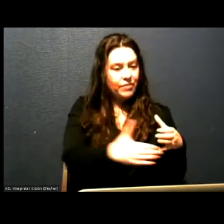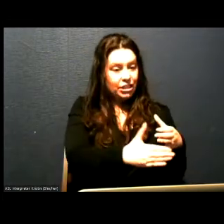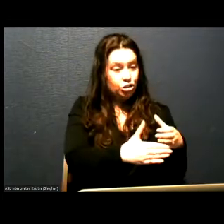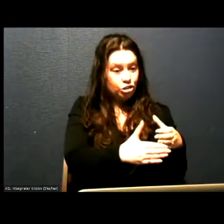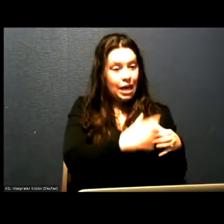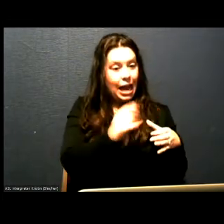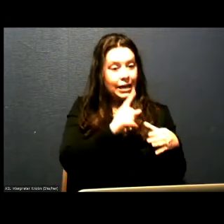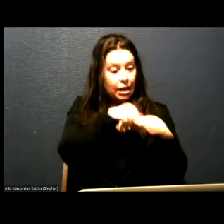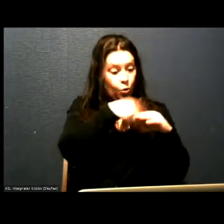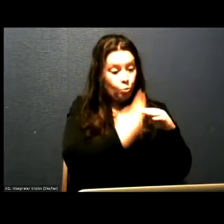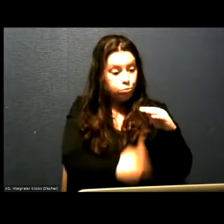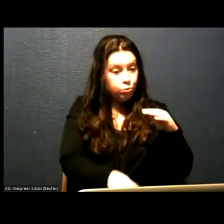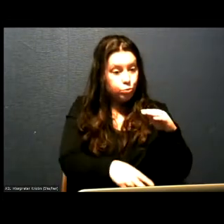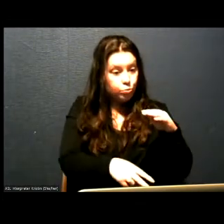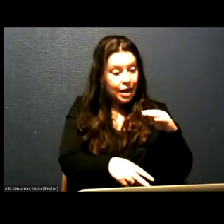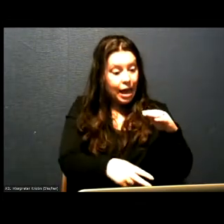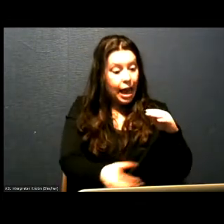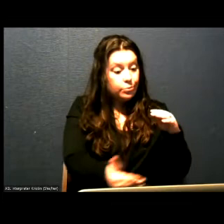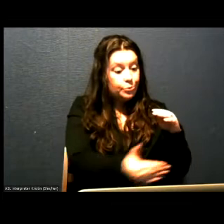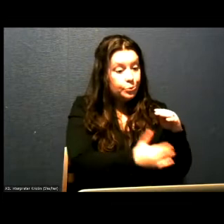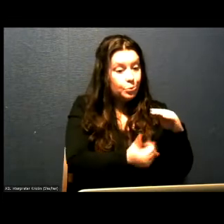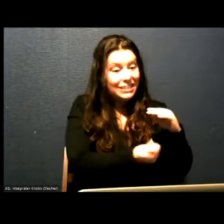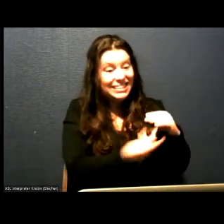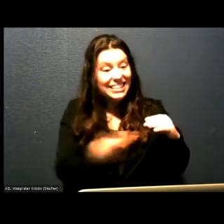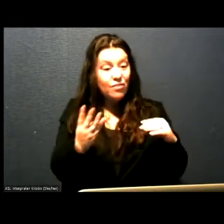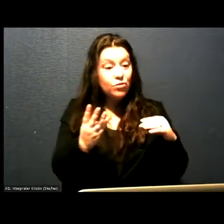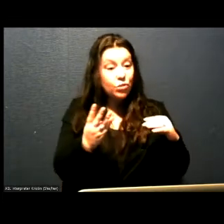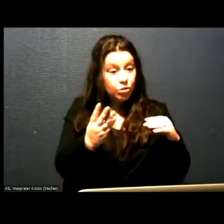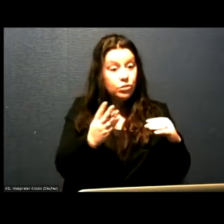what they'll do is, they'll tilt their head back and drain out the water and then eat the fish!